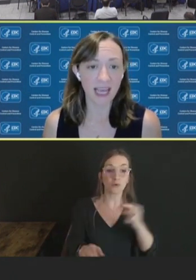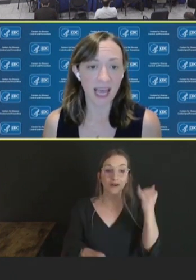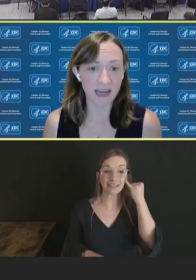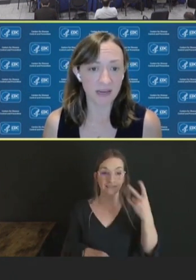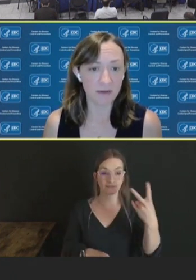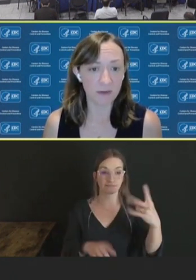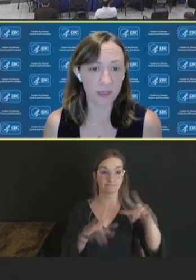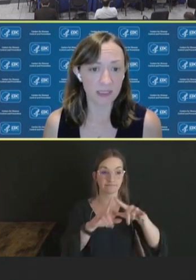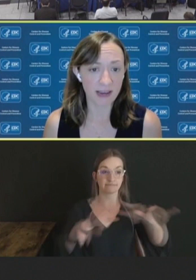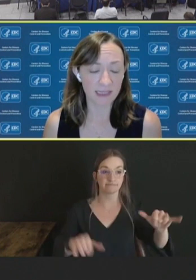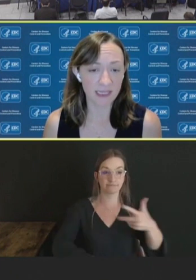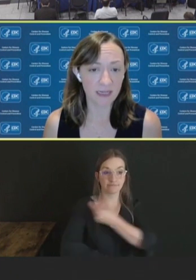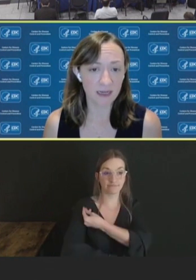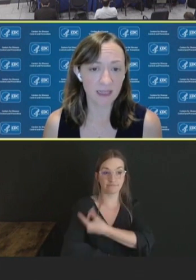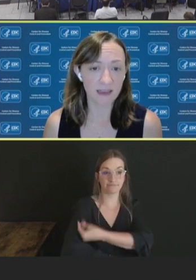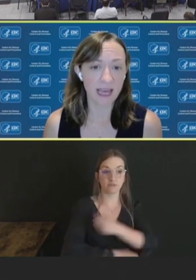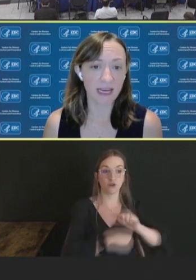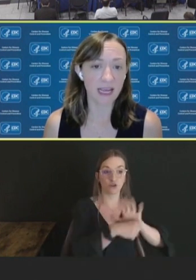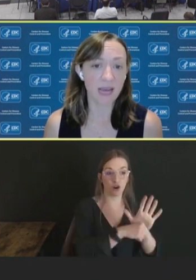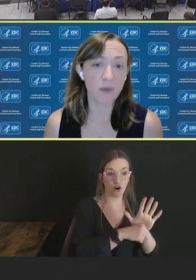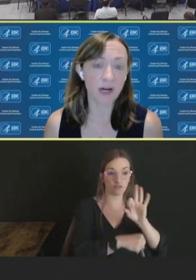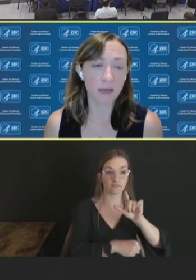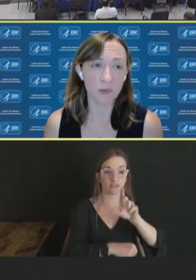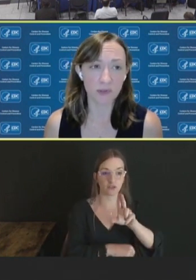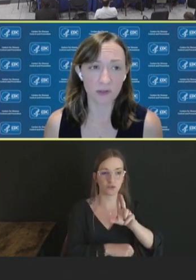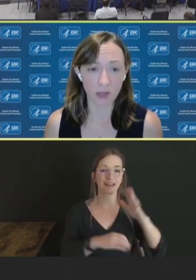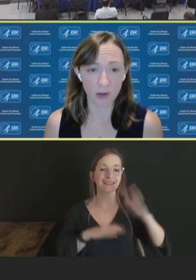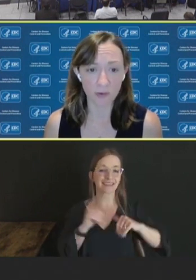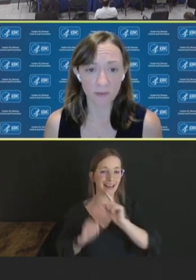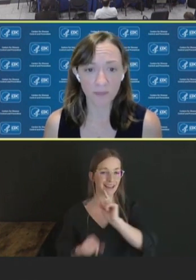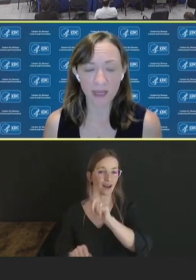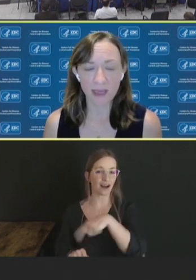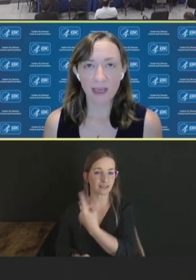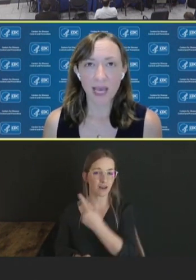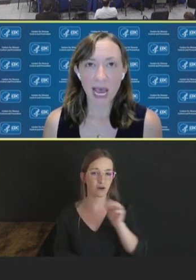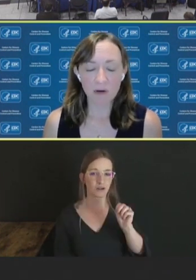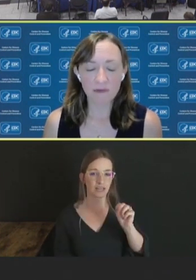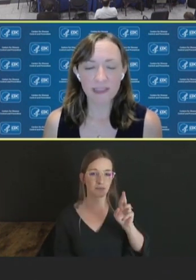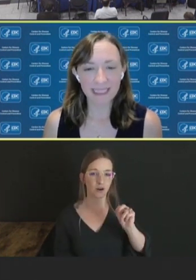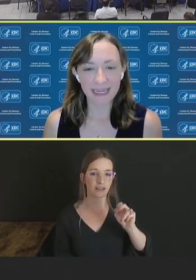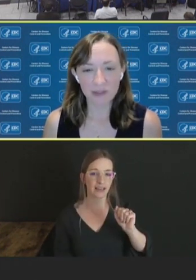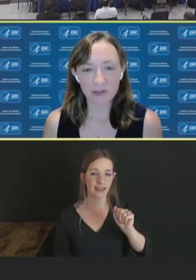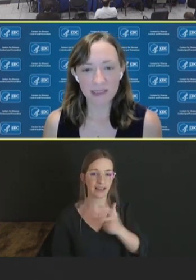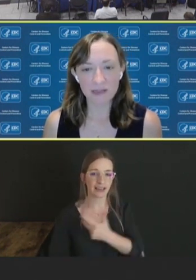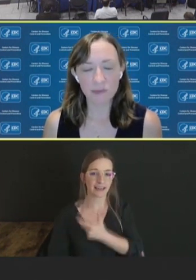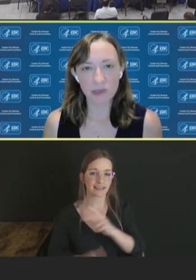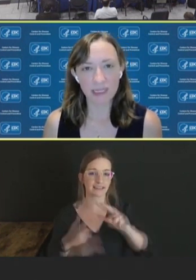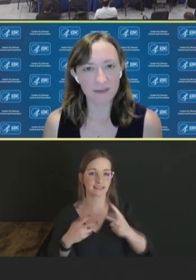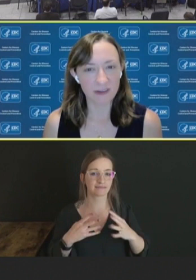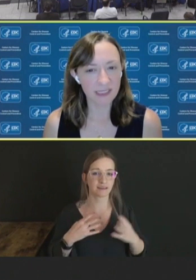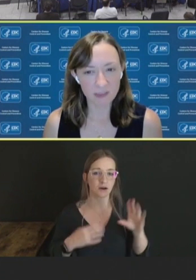and influenza vaccine than mRNA booster alone; however, this increase in reporting is very